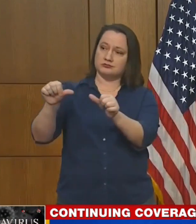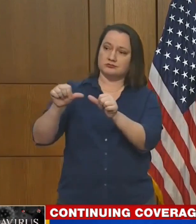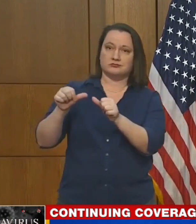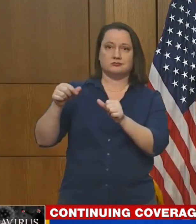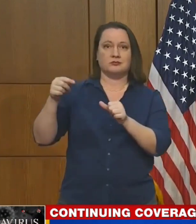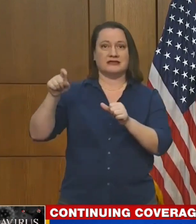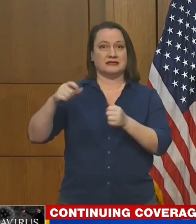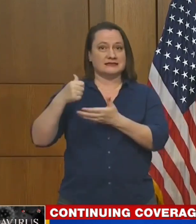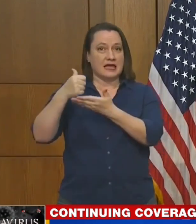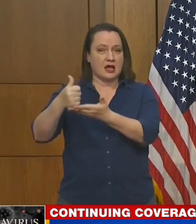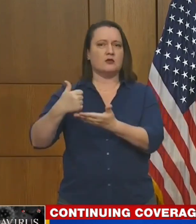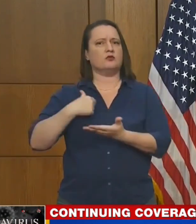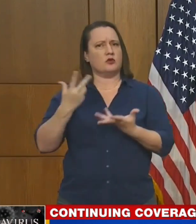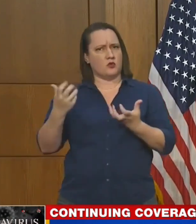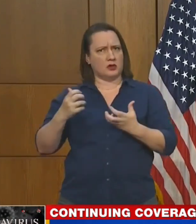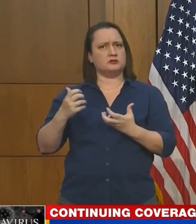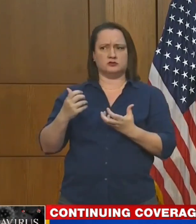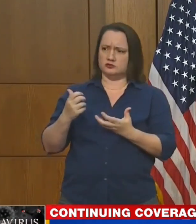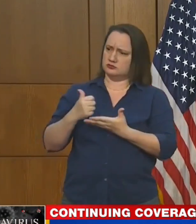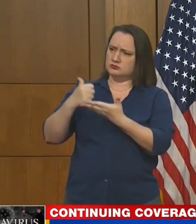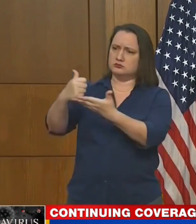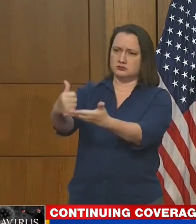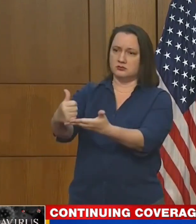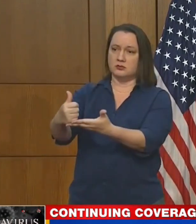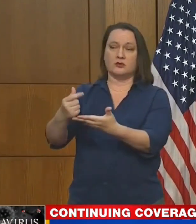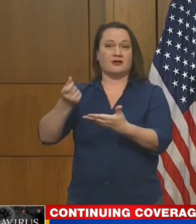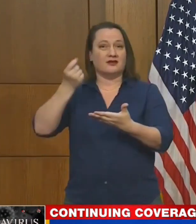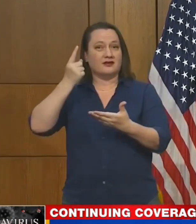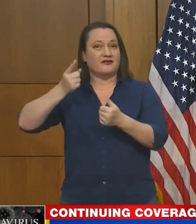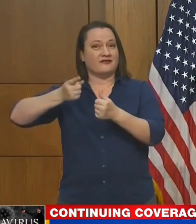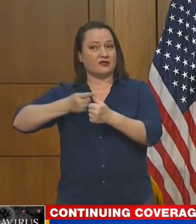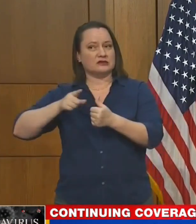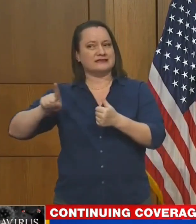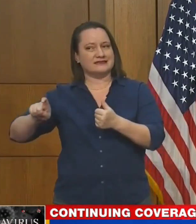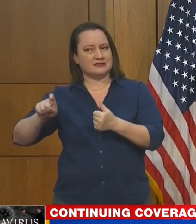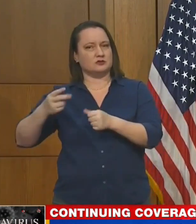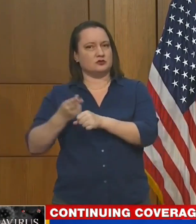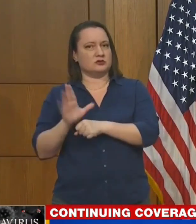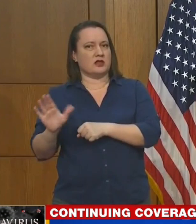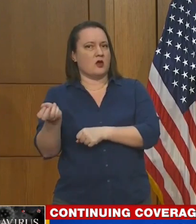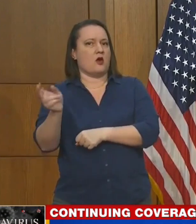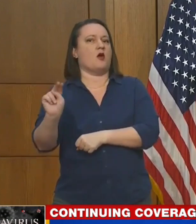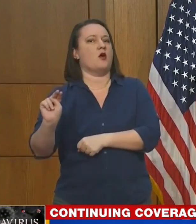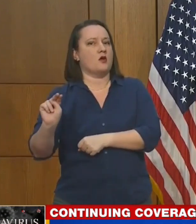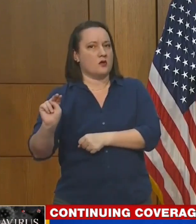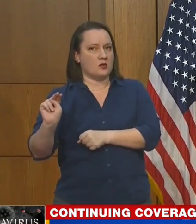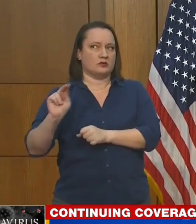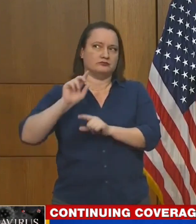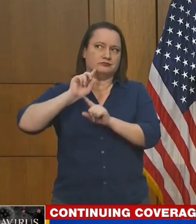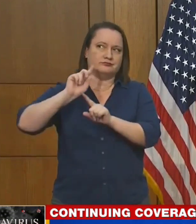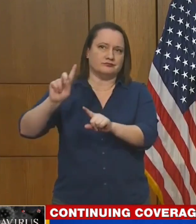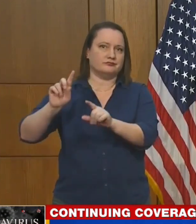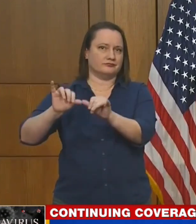ANOTHER PROVIDER NEEDS HELP WE WANT TO PROVIDE THAT HELP. BUT WE ALSO NEED THEM TO USE THE